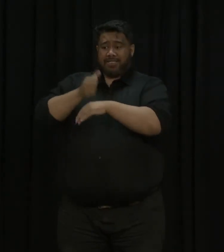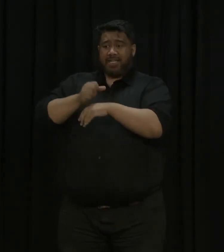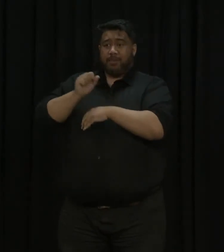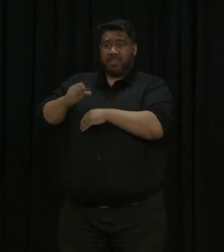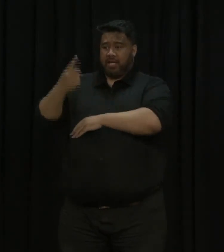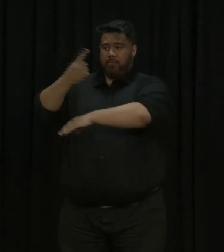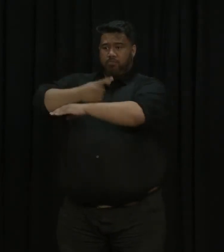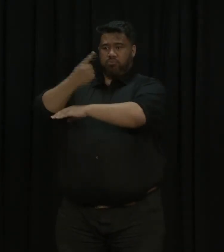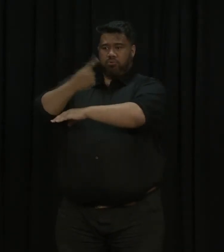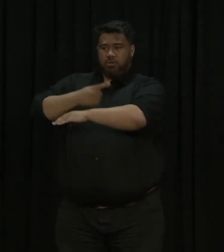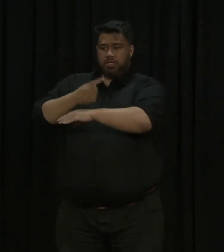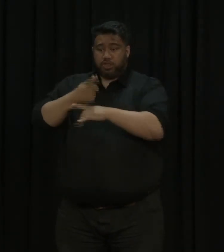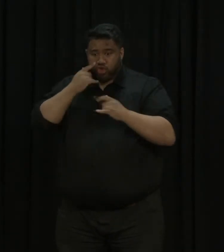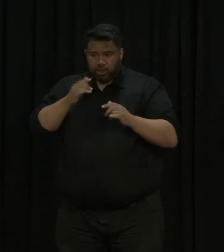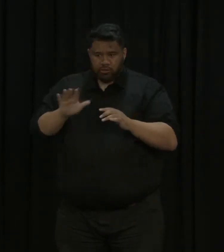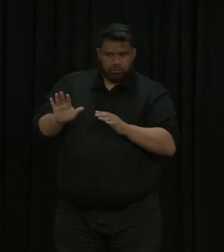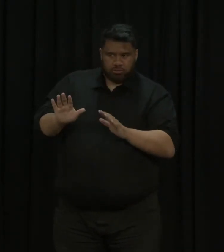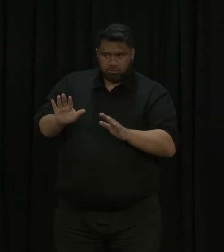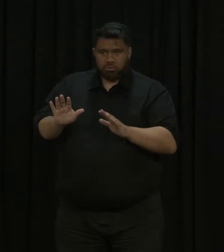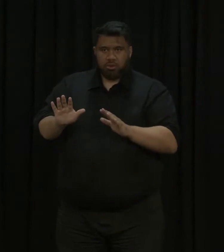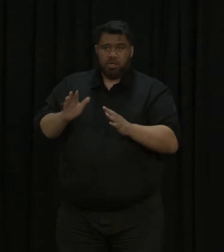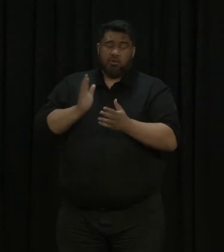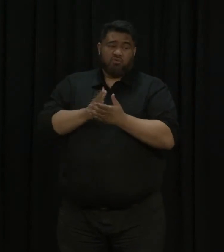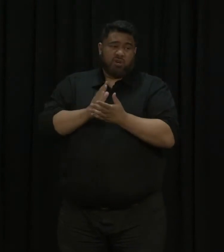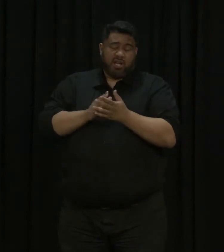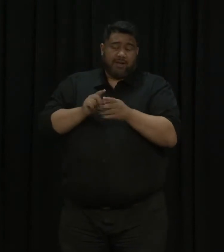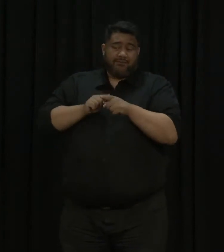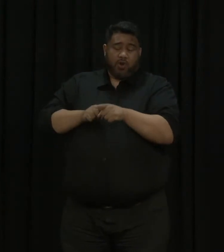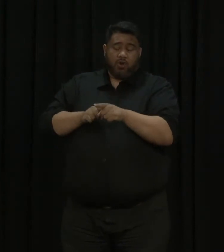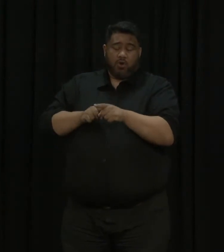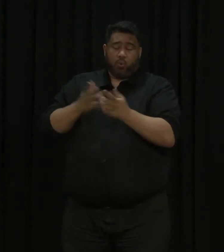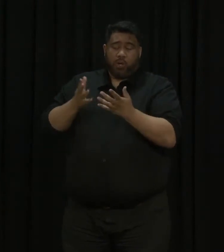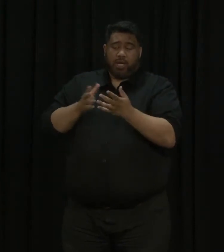they different? I am not on the ground right